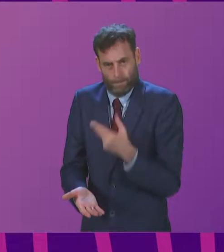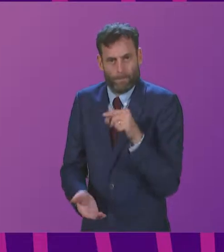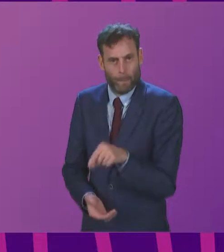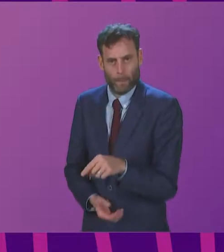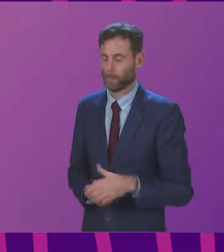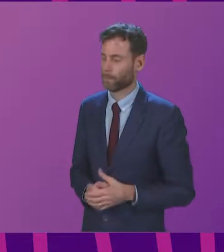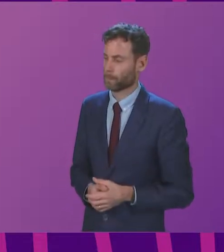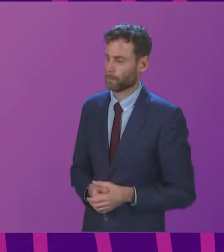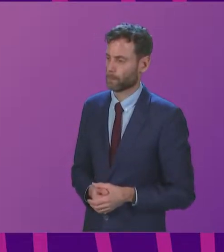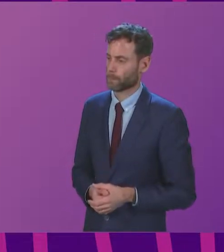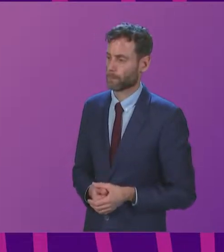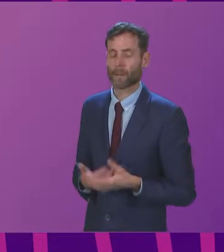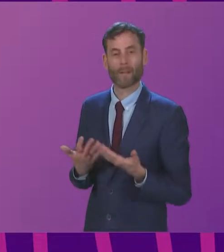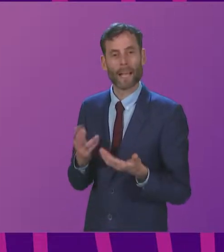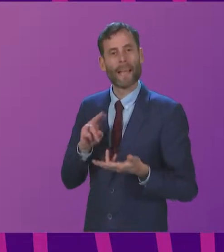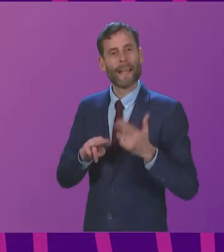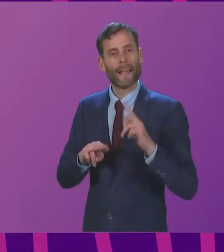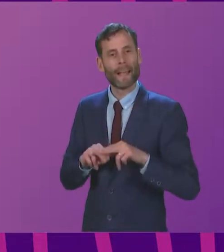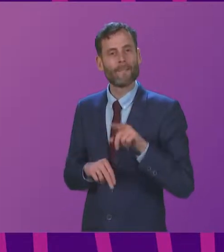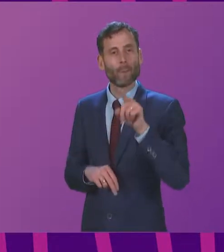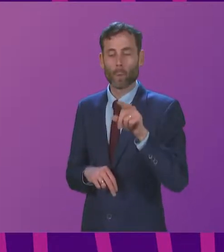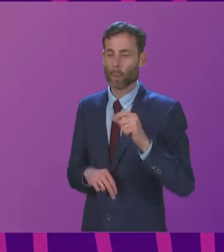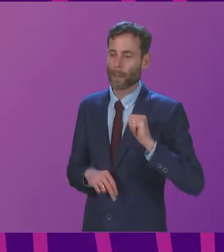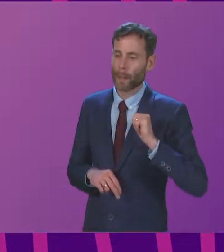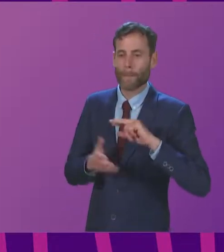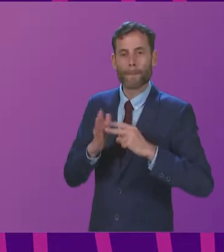Finally, on any occasion that you intend to socialise or mix with people from other